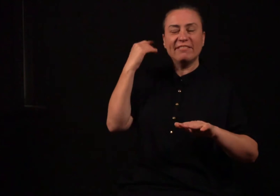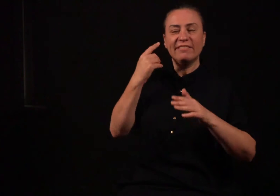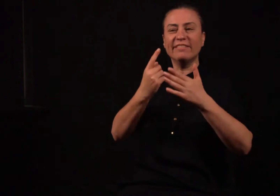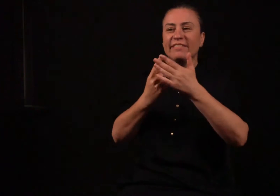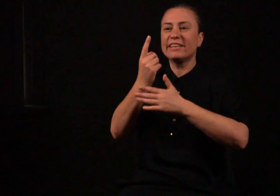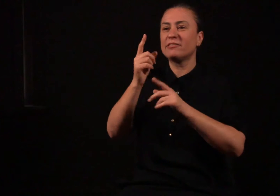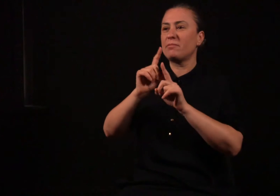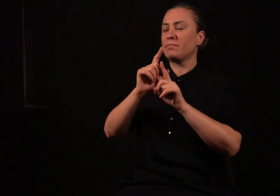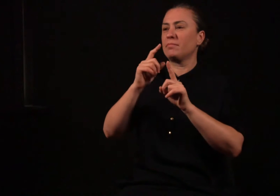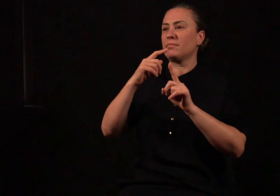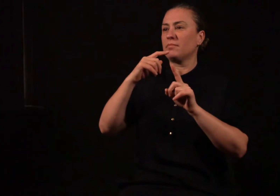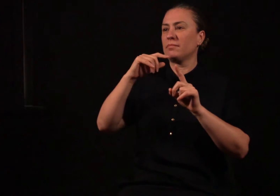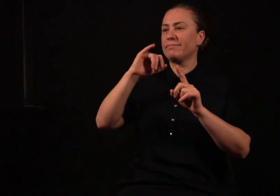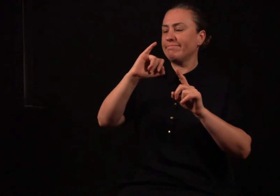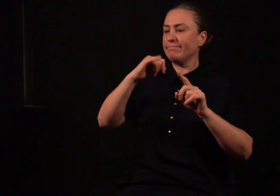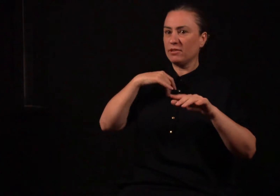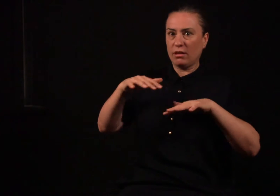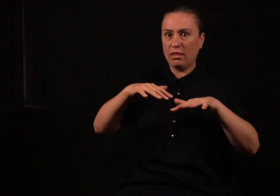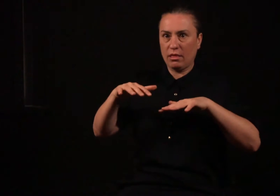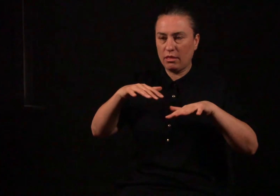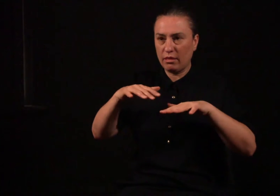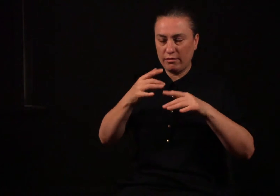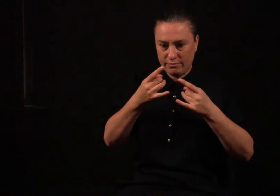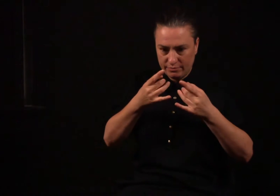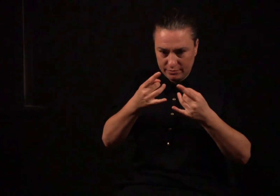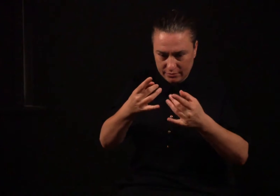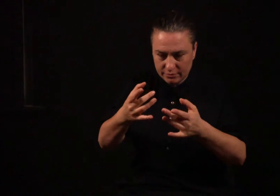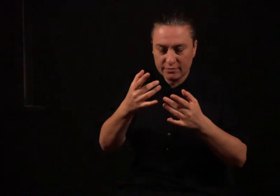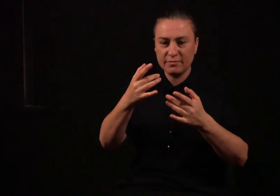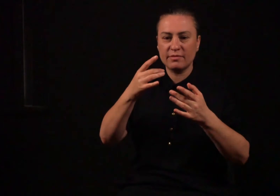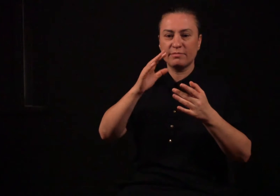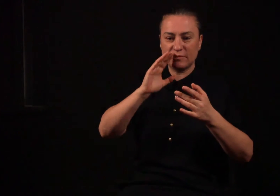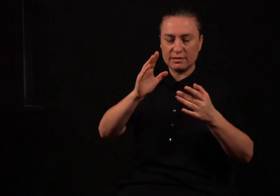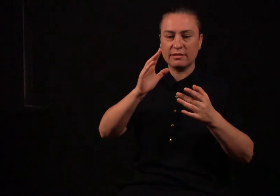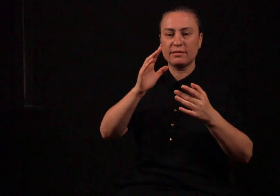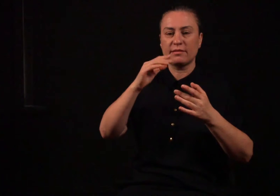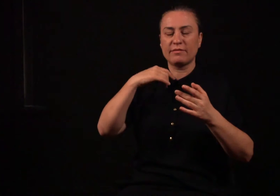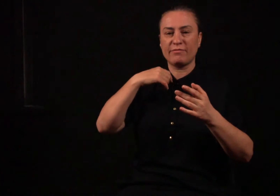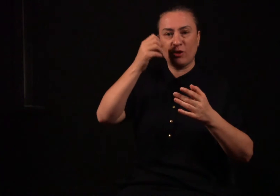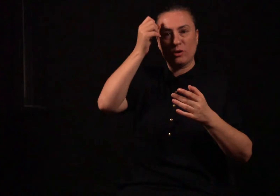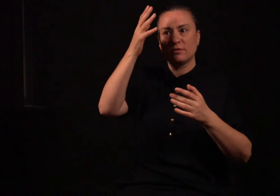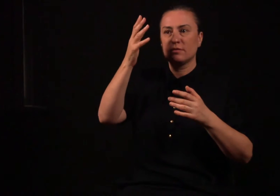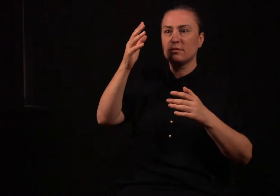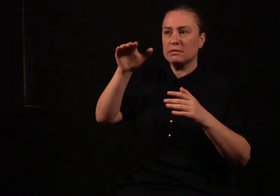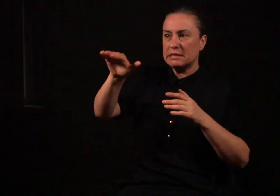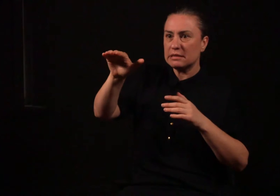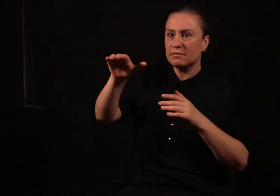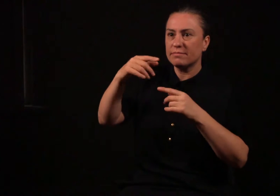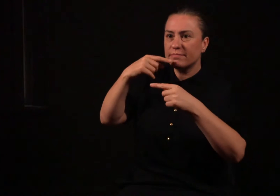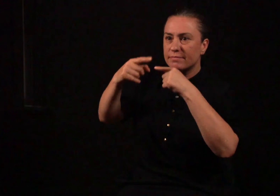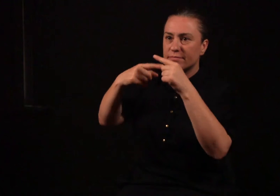I'm guilty of this myself. There's been times in the past where I've been so busy preparing for my own presentation